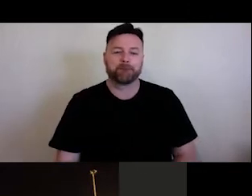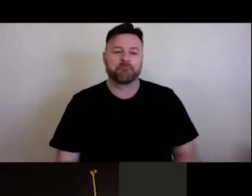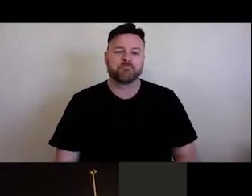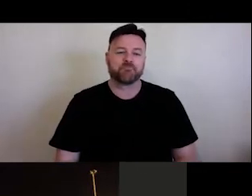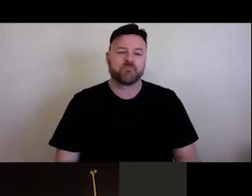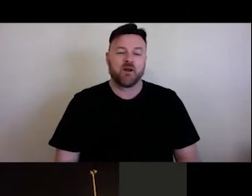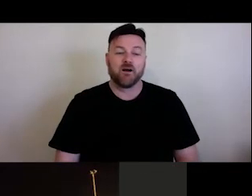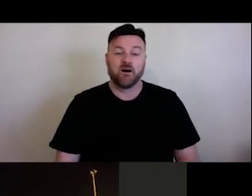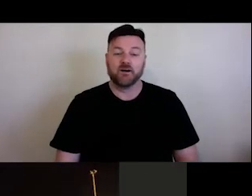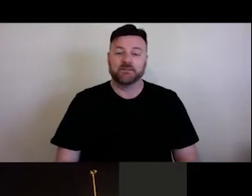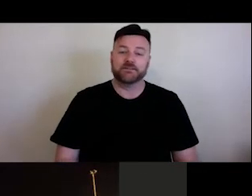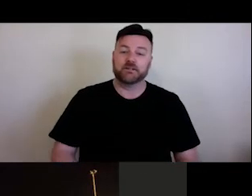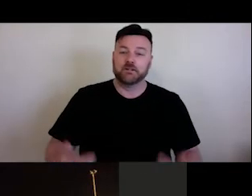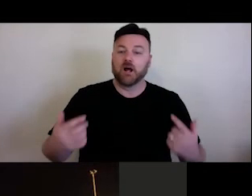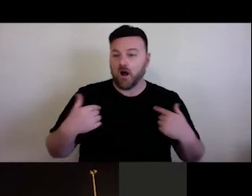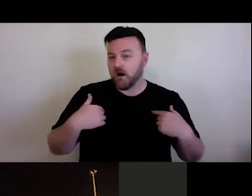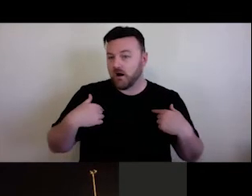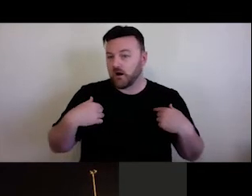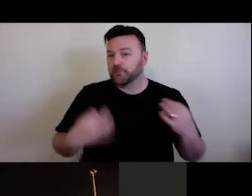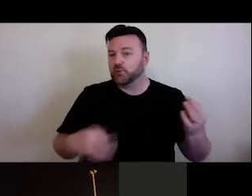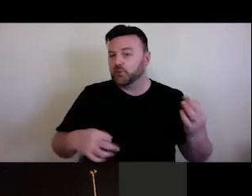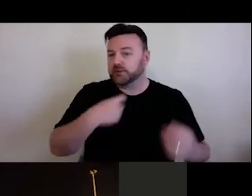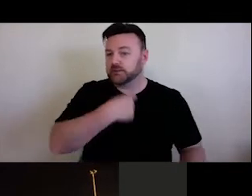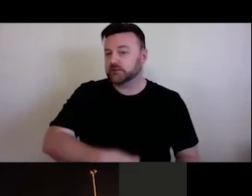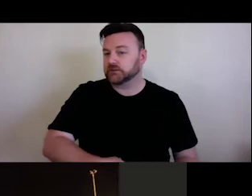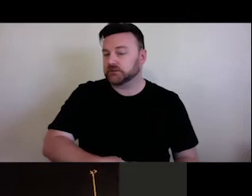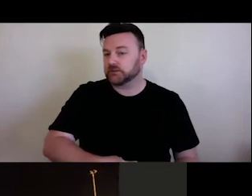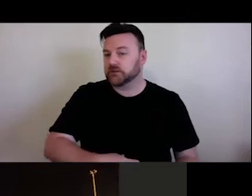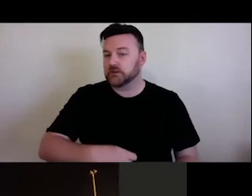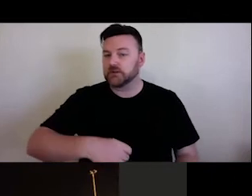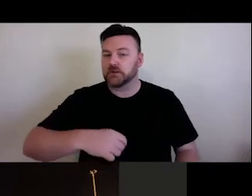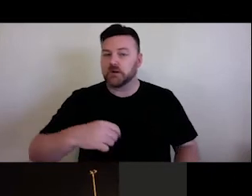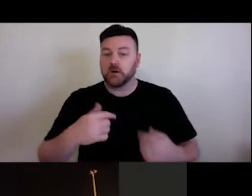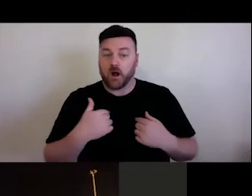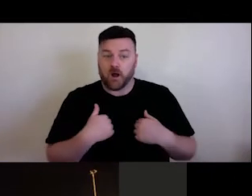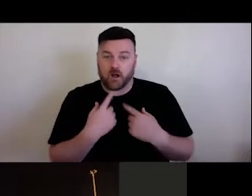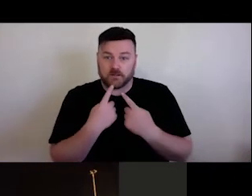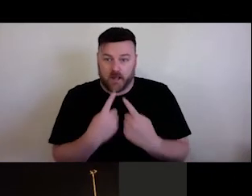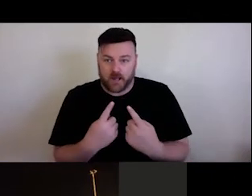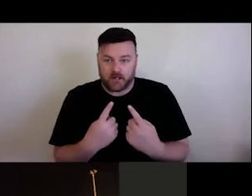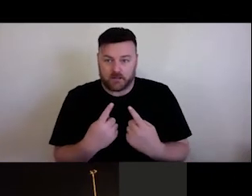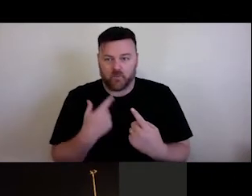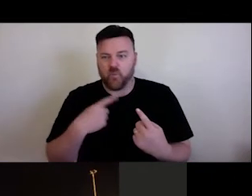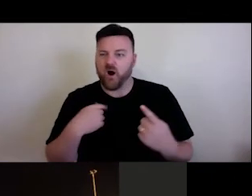tell you that - I'm also a musician, but I tell you also that mainly because I know that in the arts world, in particular, it can be